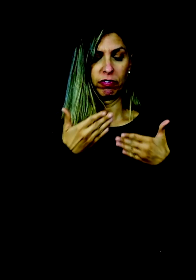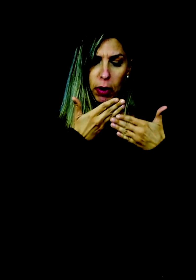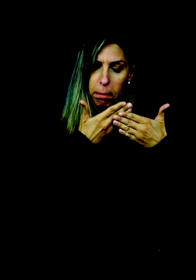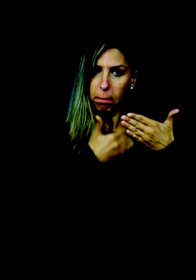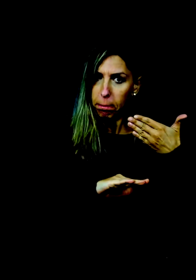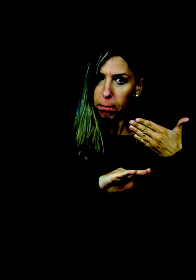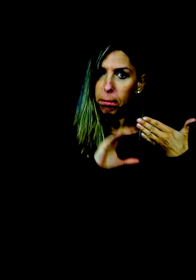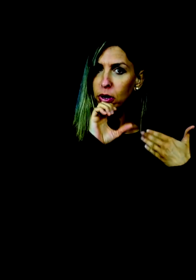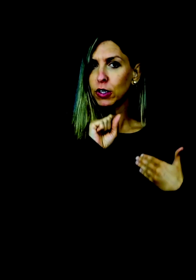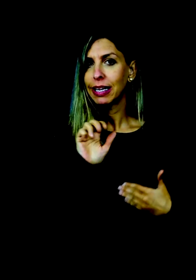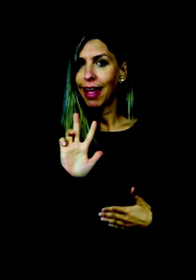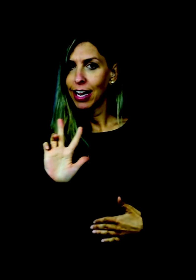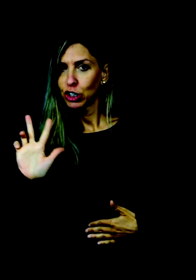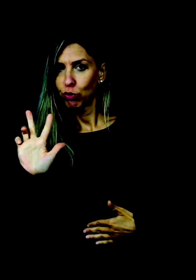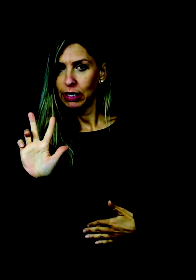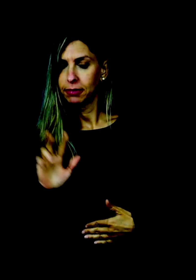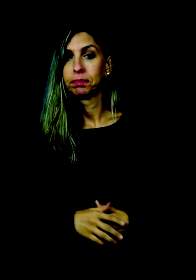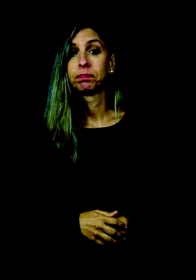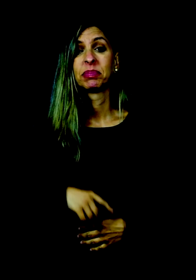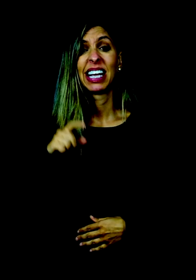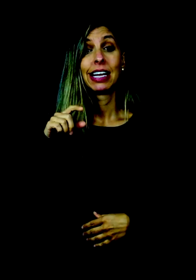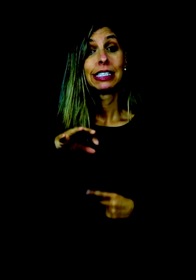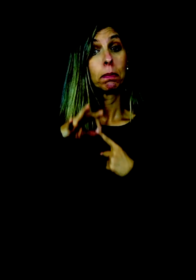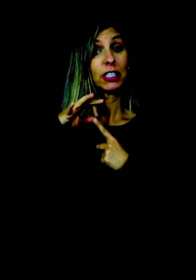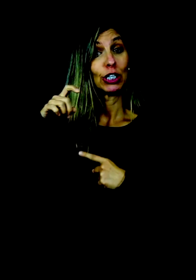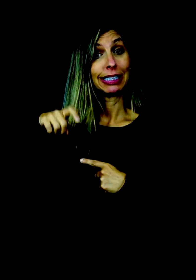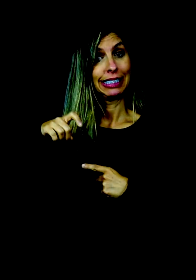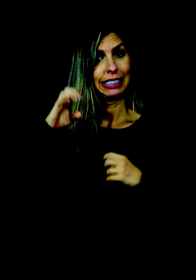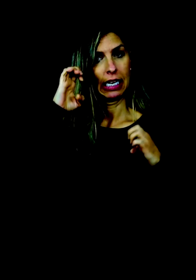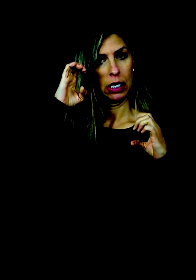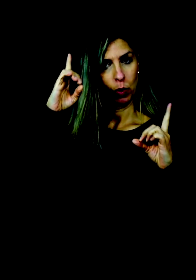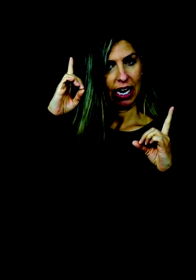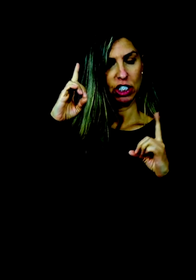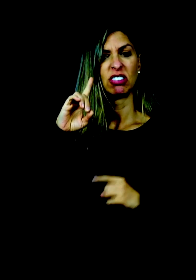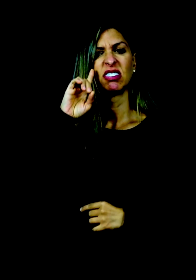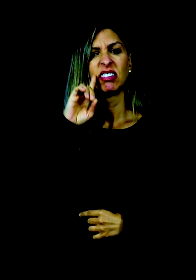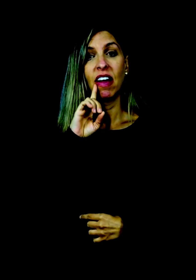special education (not just deaf and